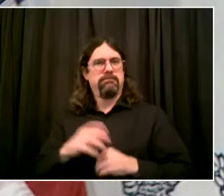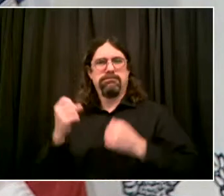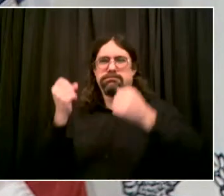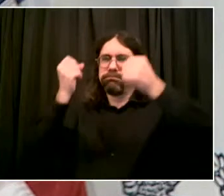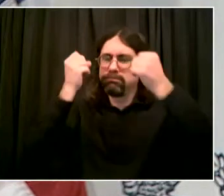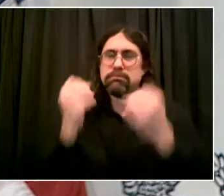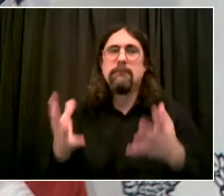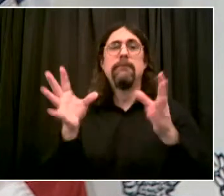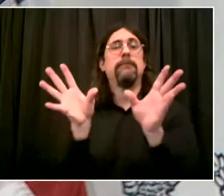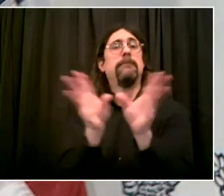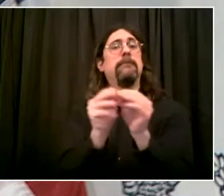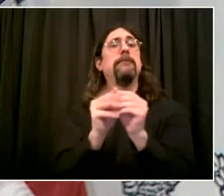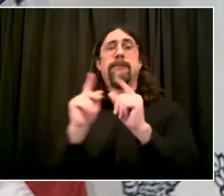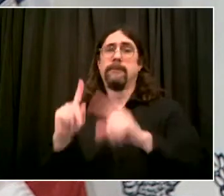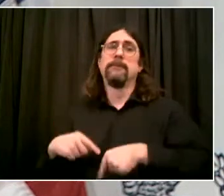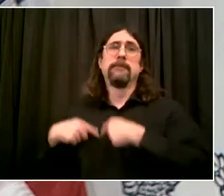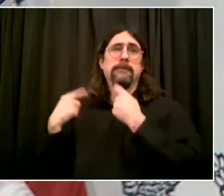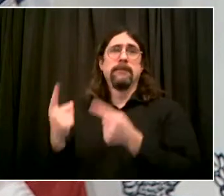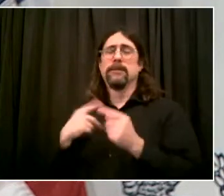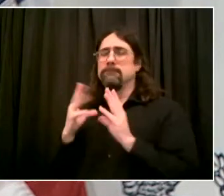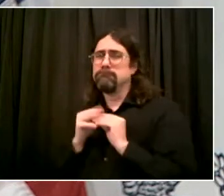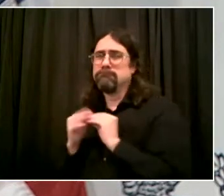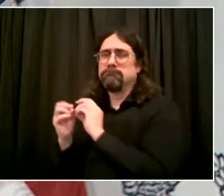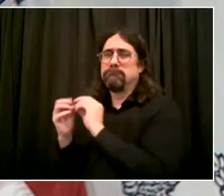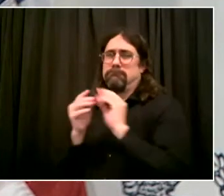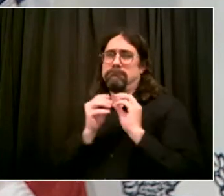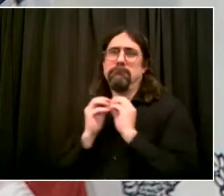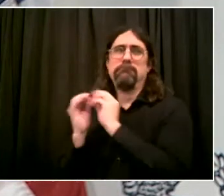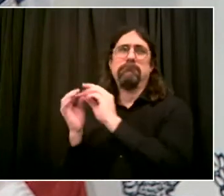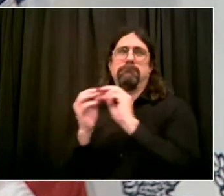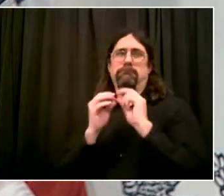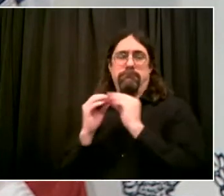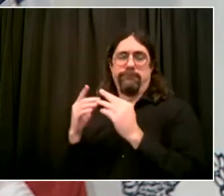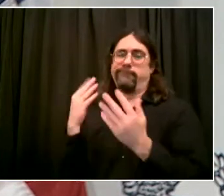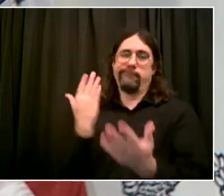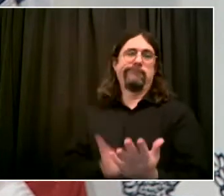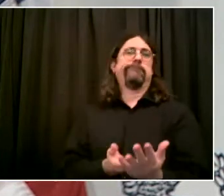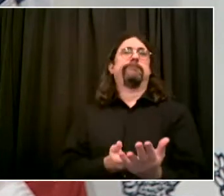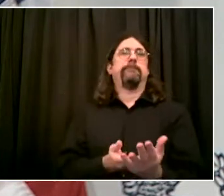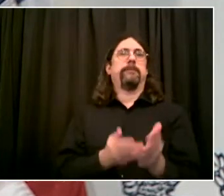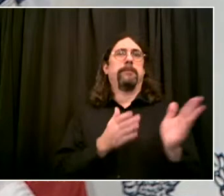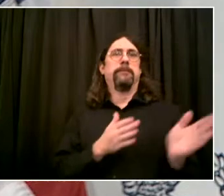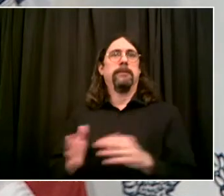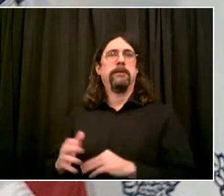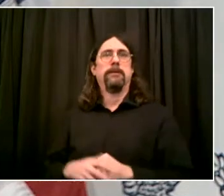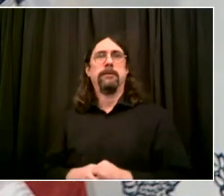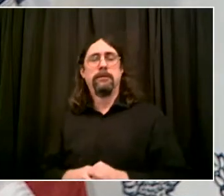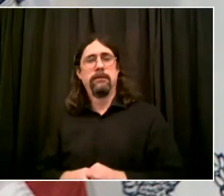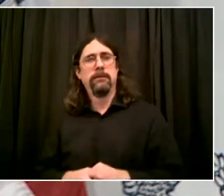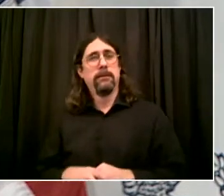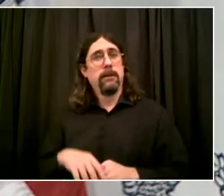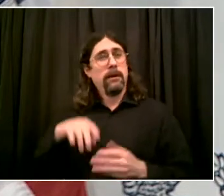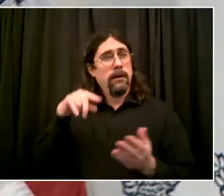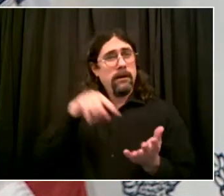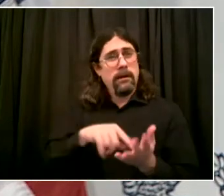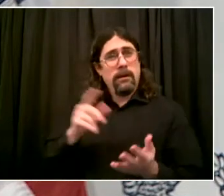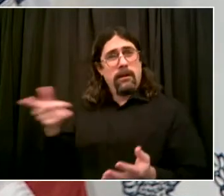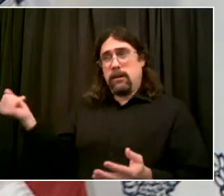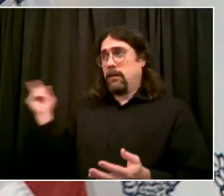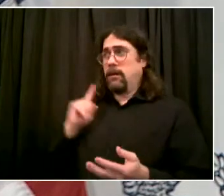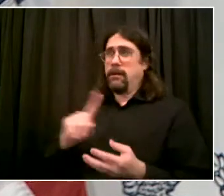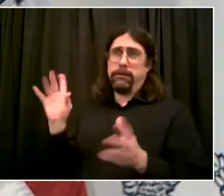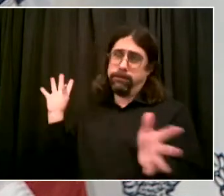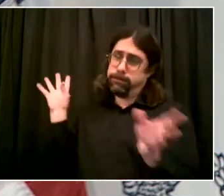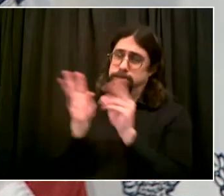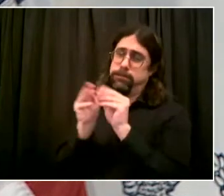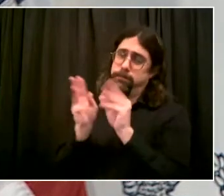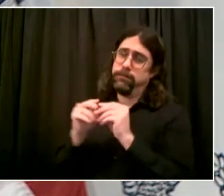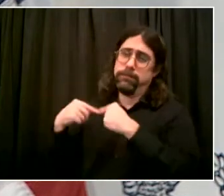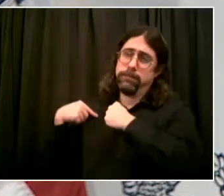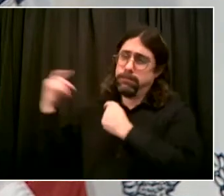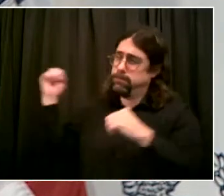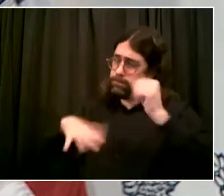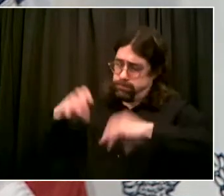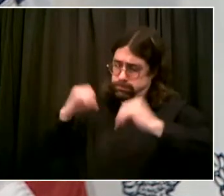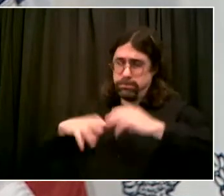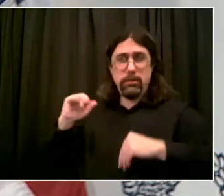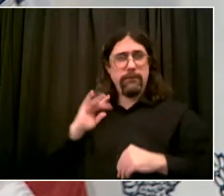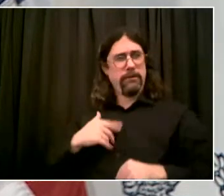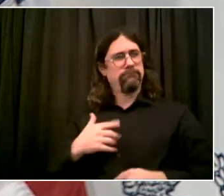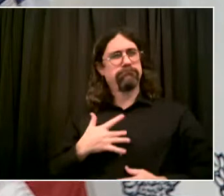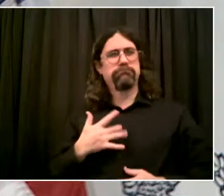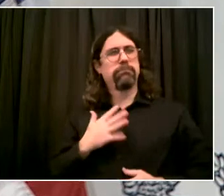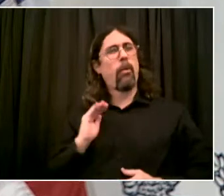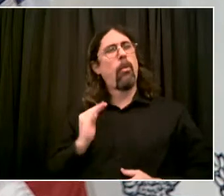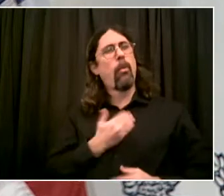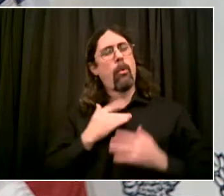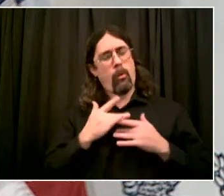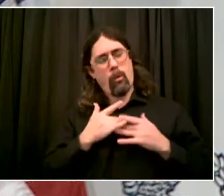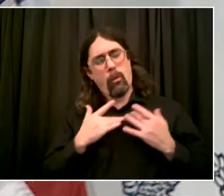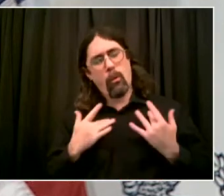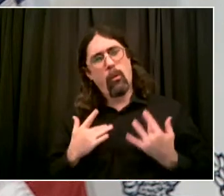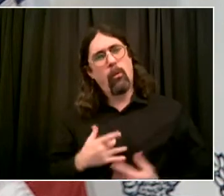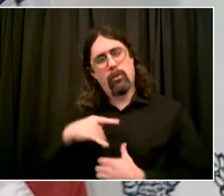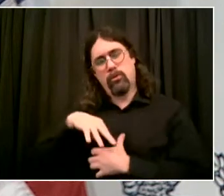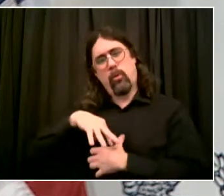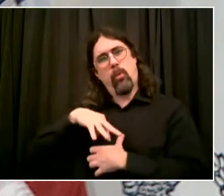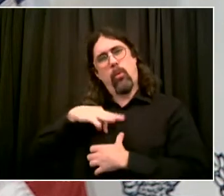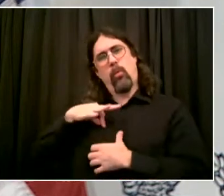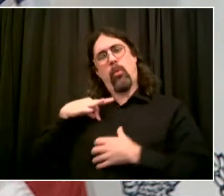THE RANGE OF